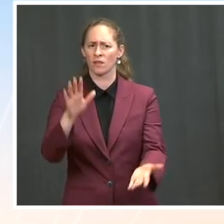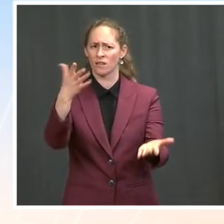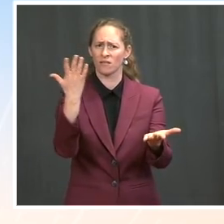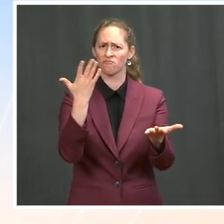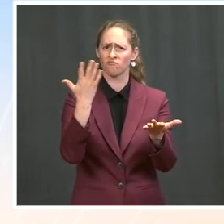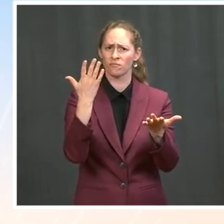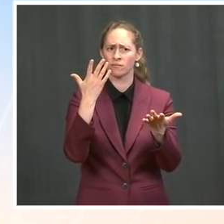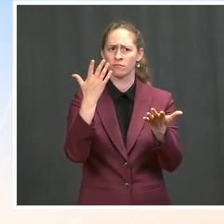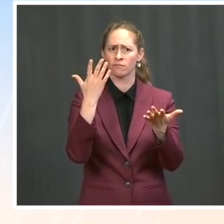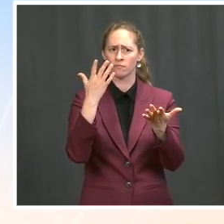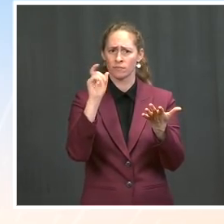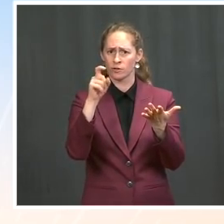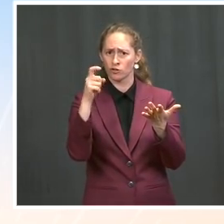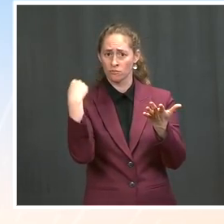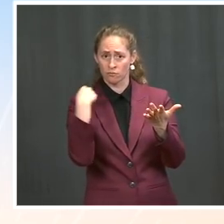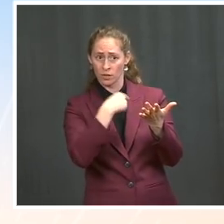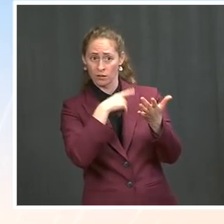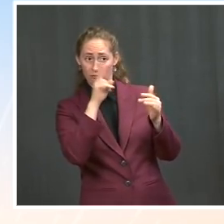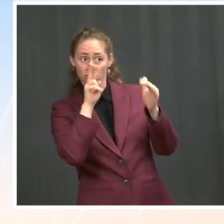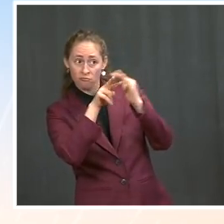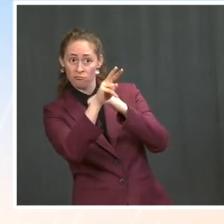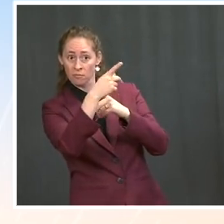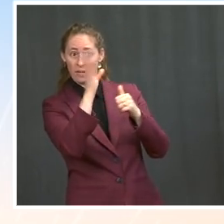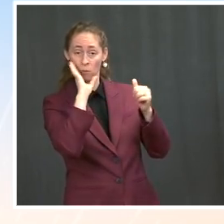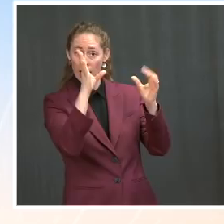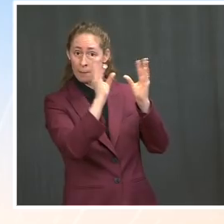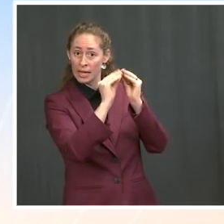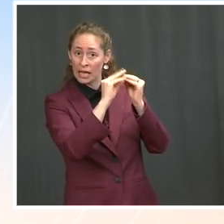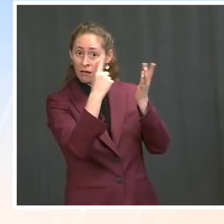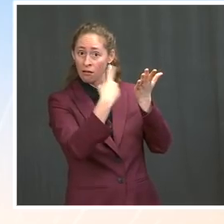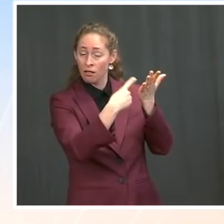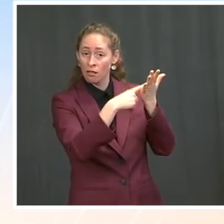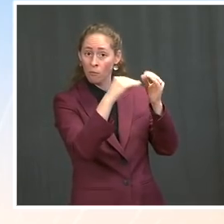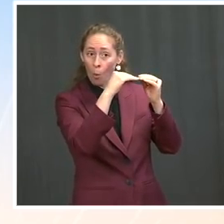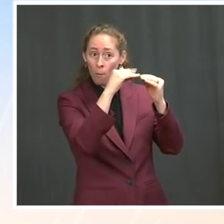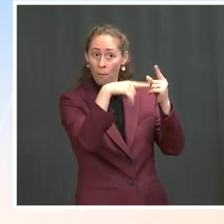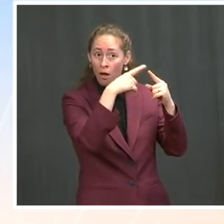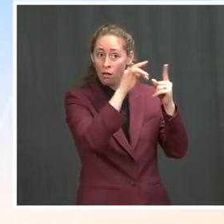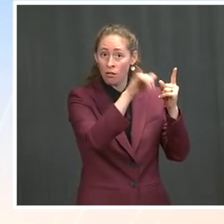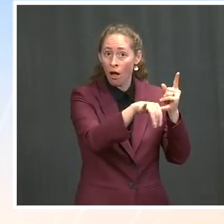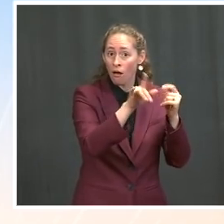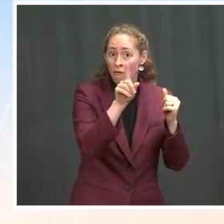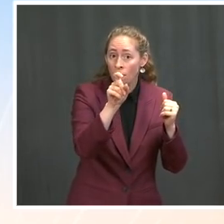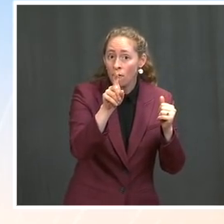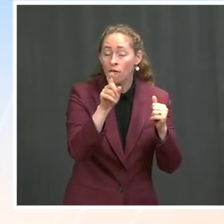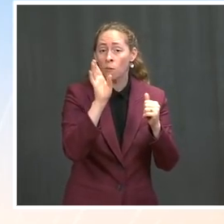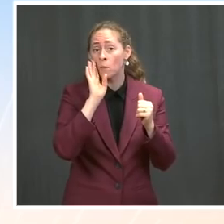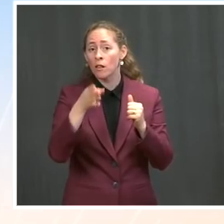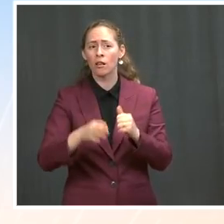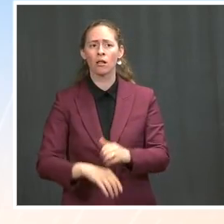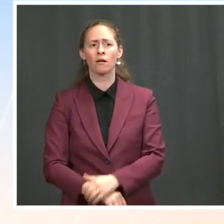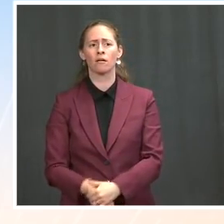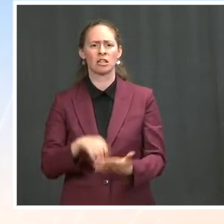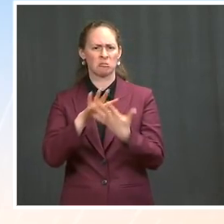or are we talking about, you know, something online? Any idea about that? Ms. Psaki: Sure, so first let me say,